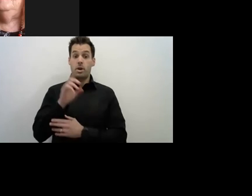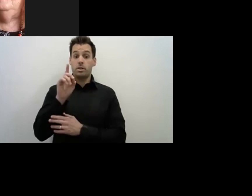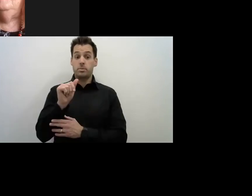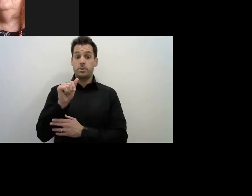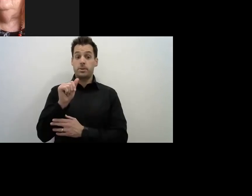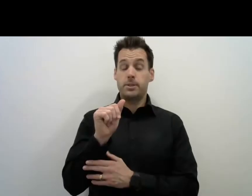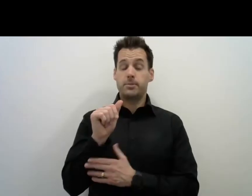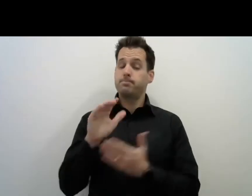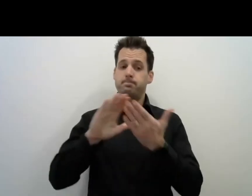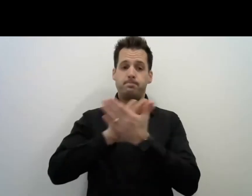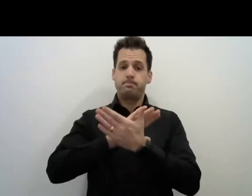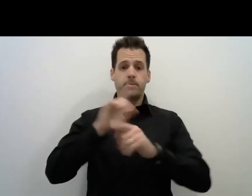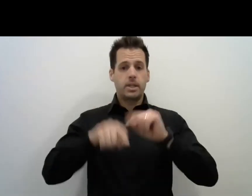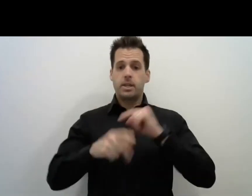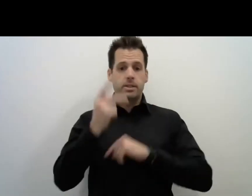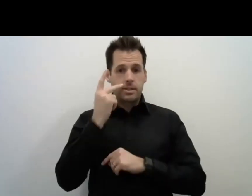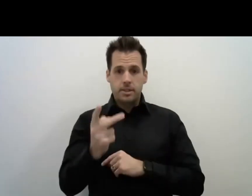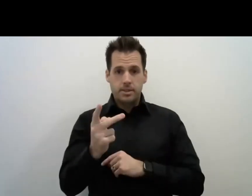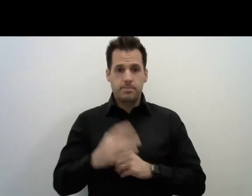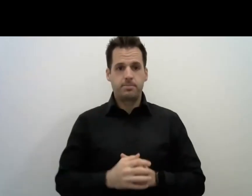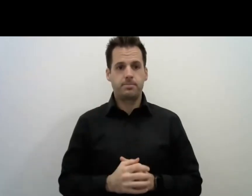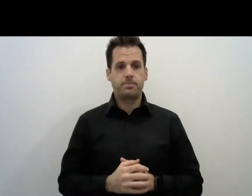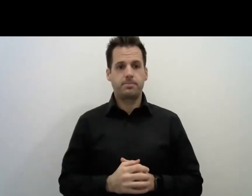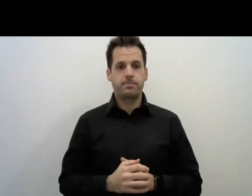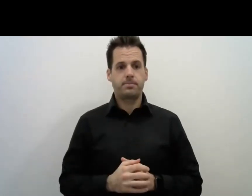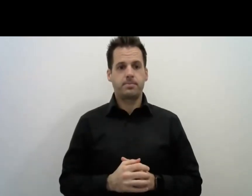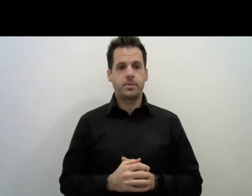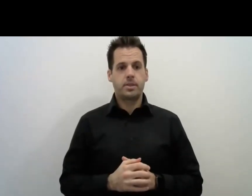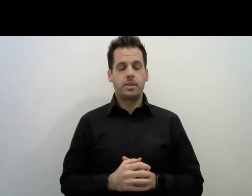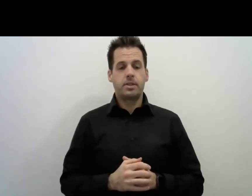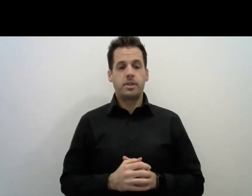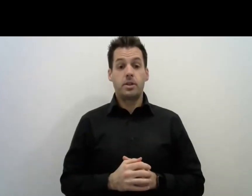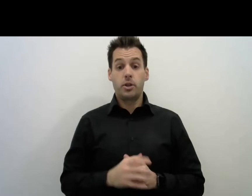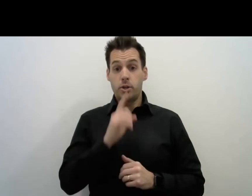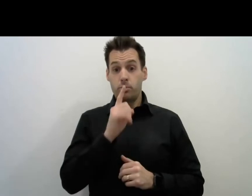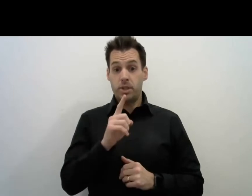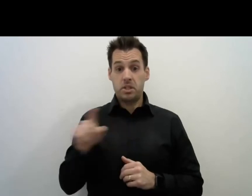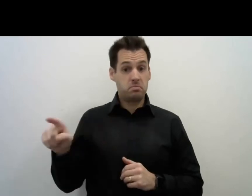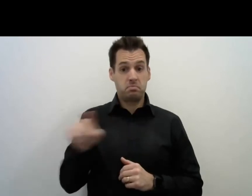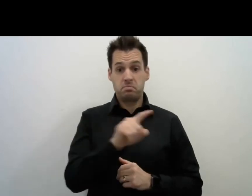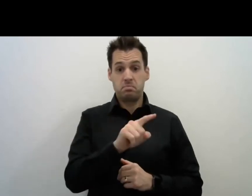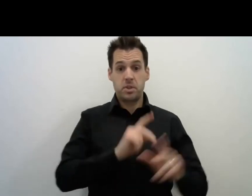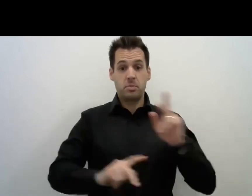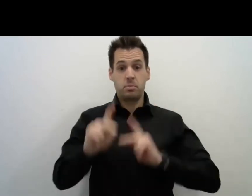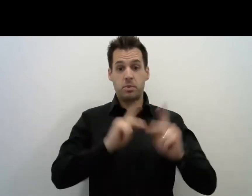and so they're not always obvious to people unless they know me well enough or i disclosed to them